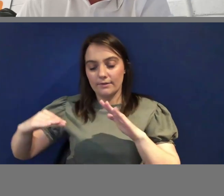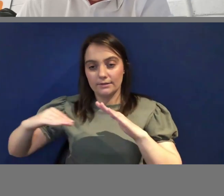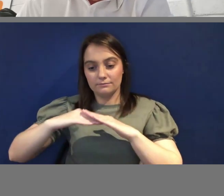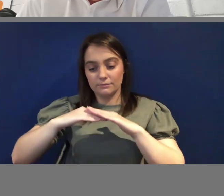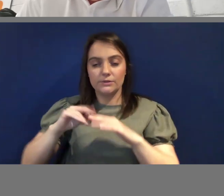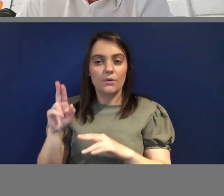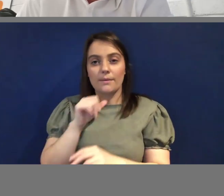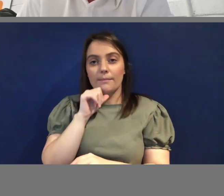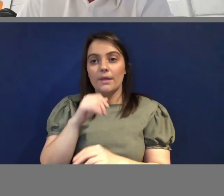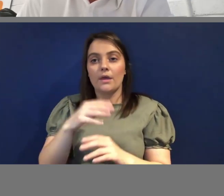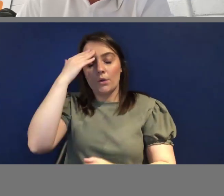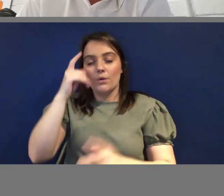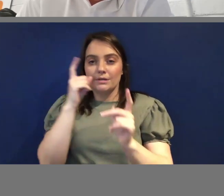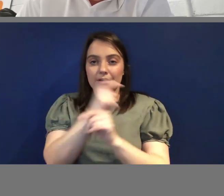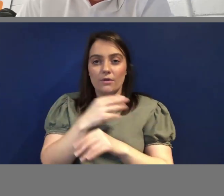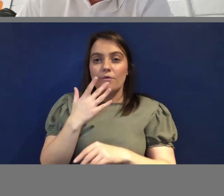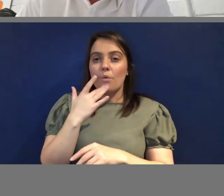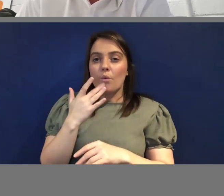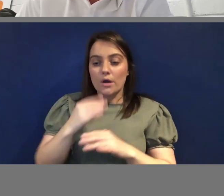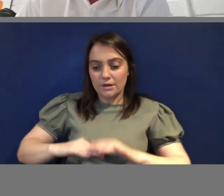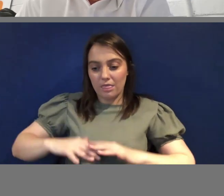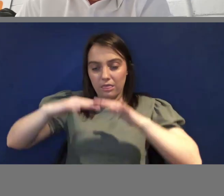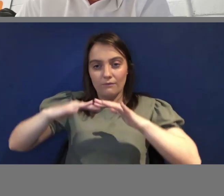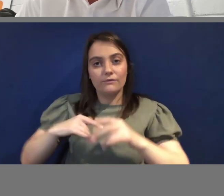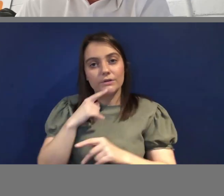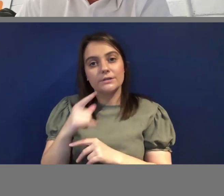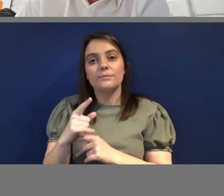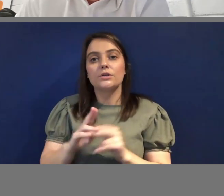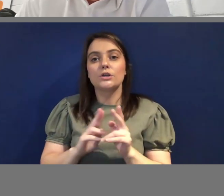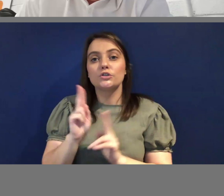waterproofing where possible the threshold should be flush with the external ground surface and